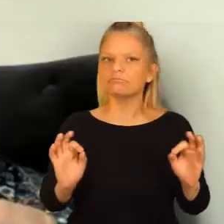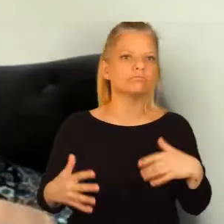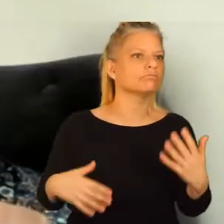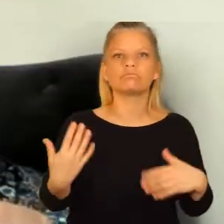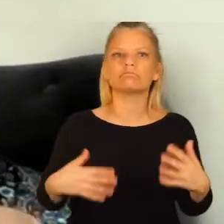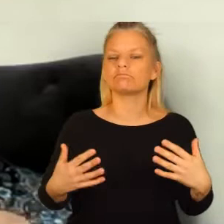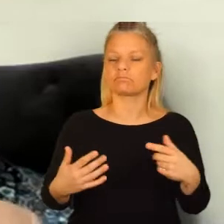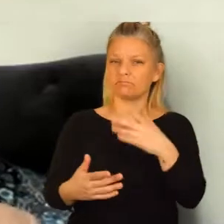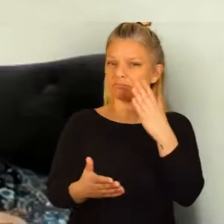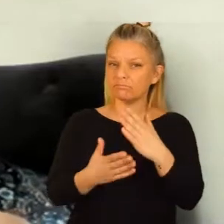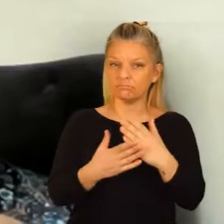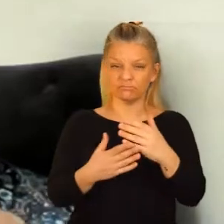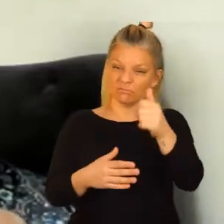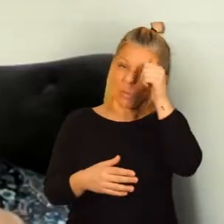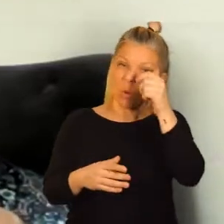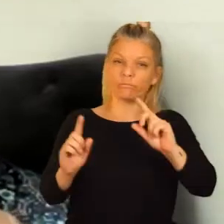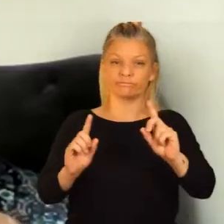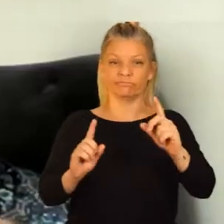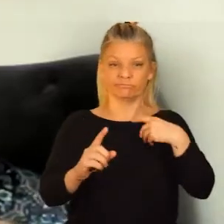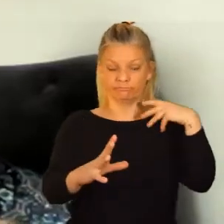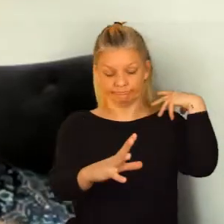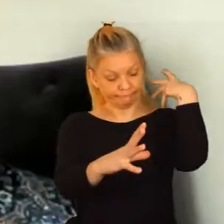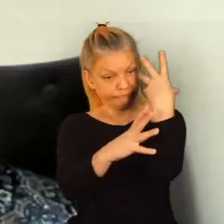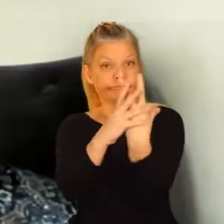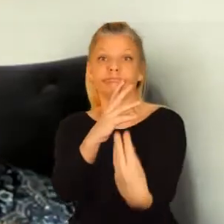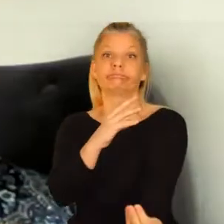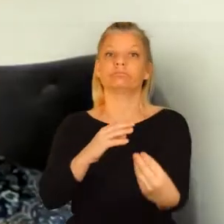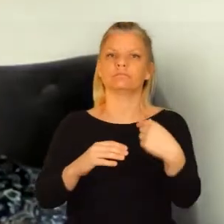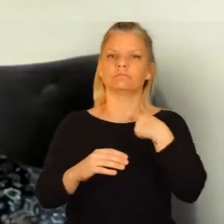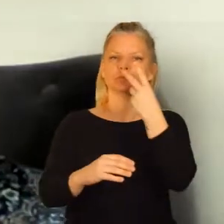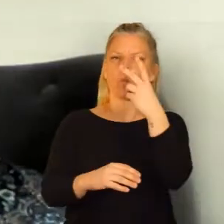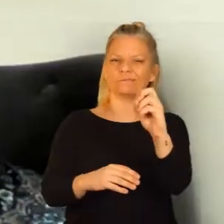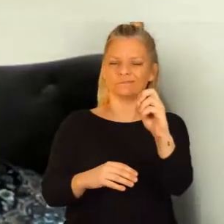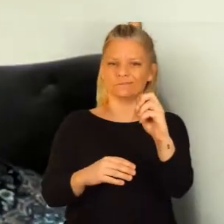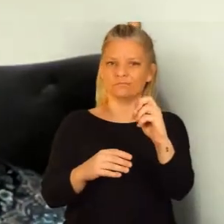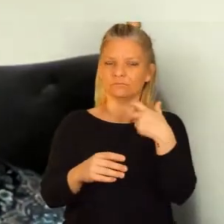you know. I fell into it when I was about 20 and I kind of never left.